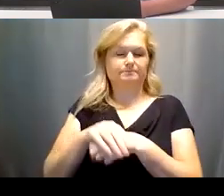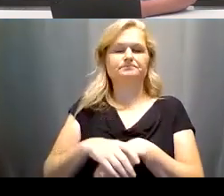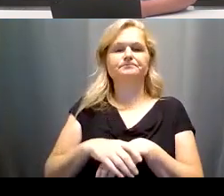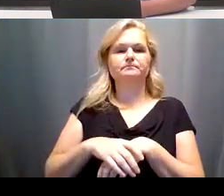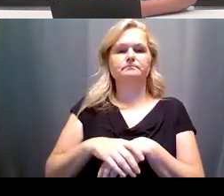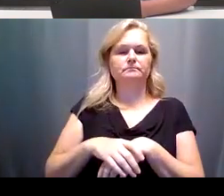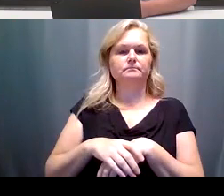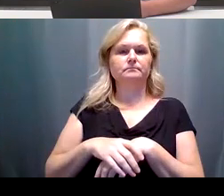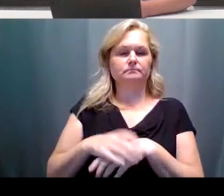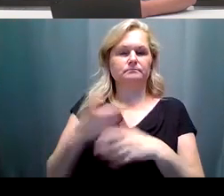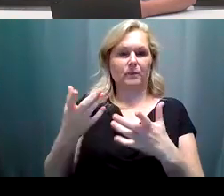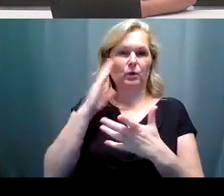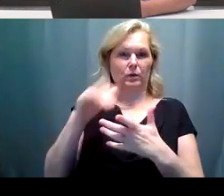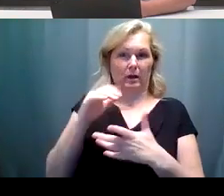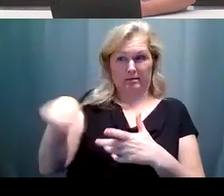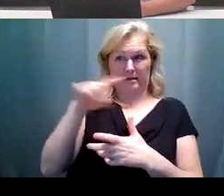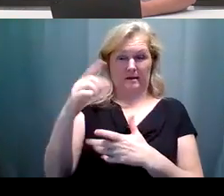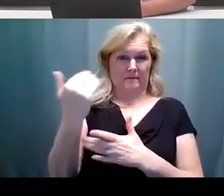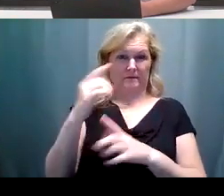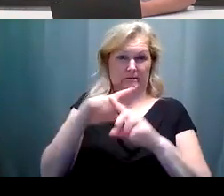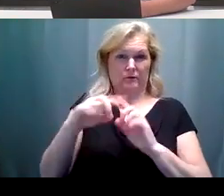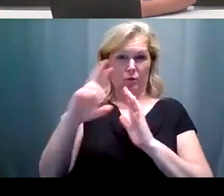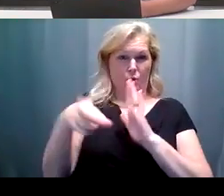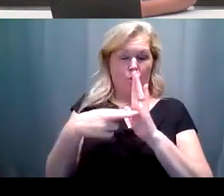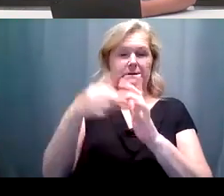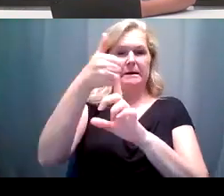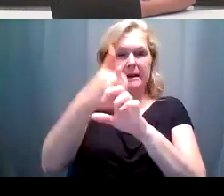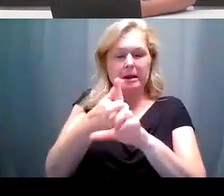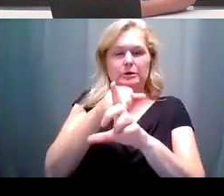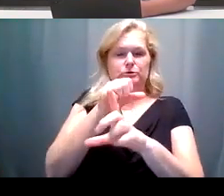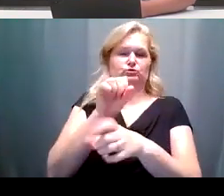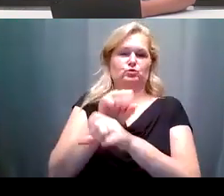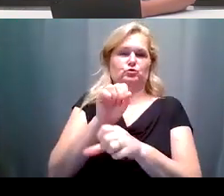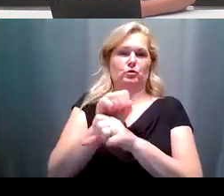Through these 15 different roles each job is about getting the election organized